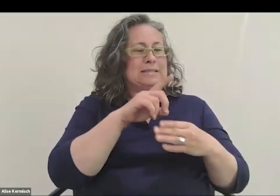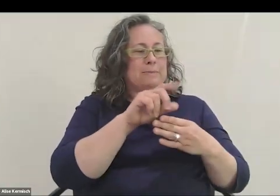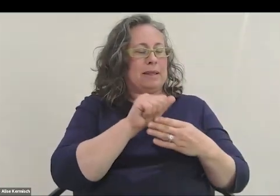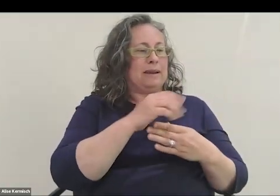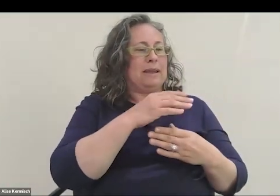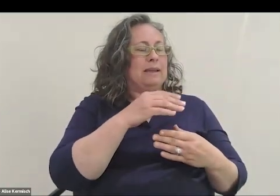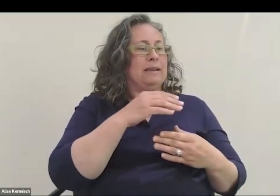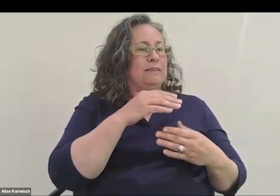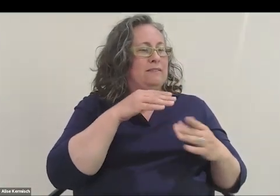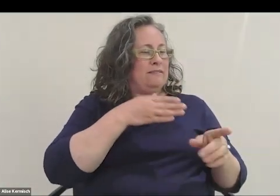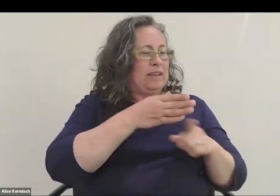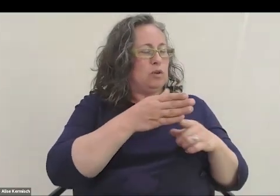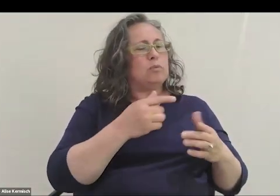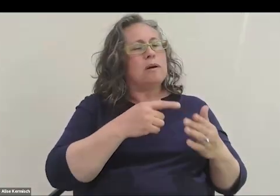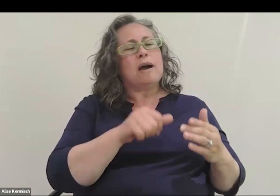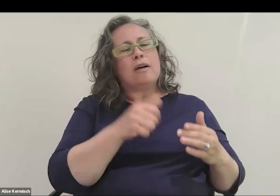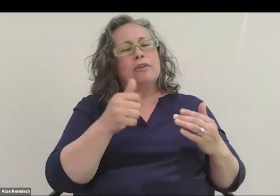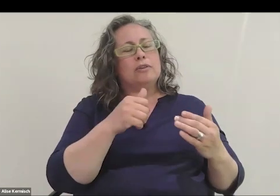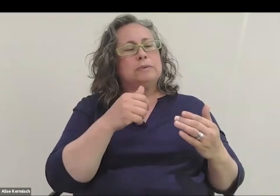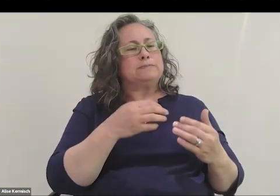What are other upcoming trends that interest and excite you?"